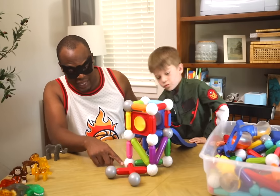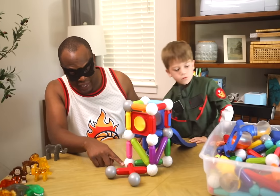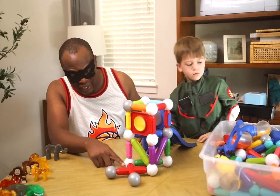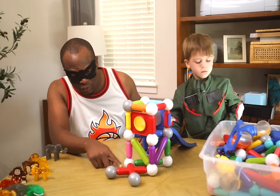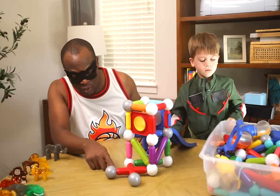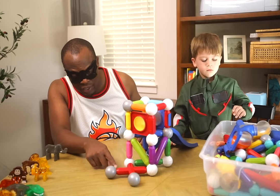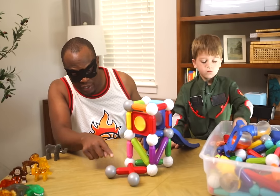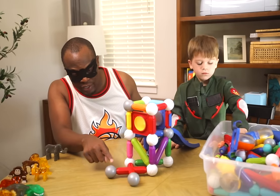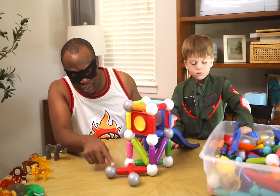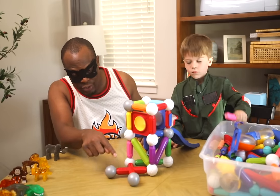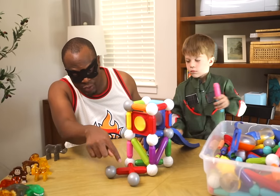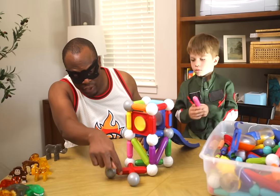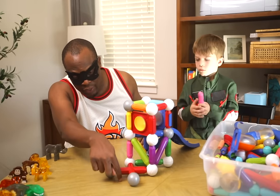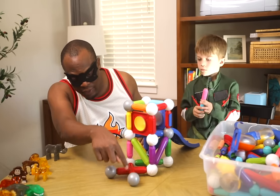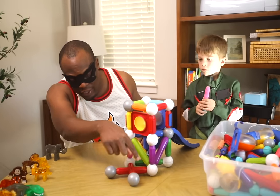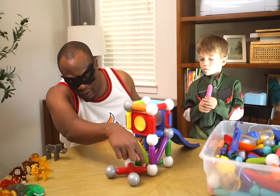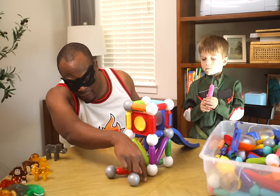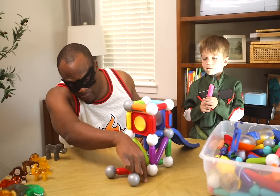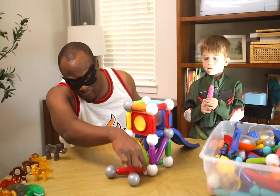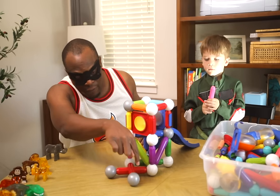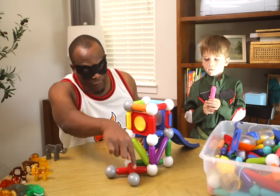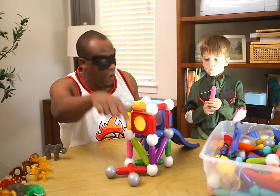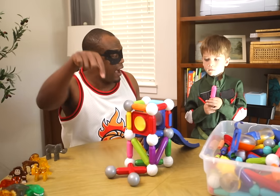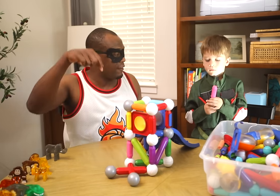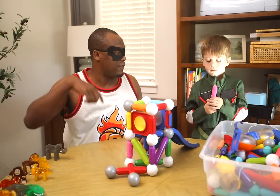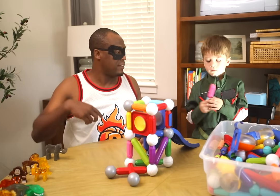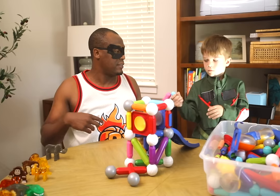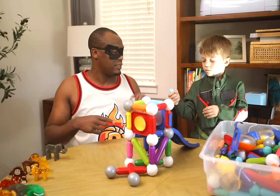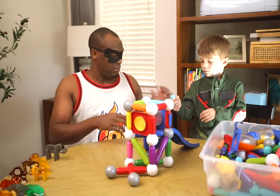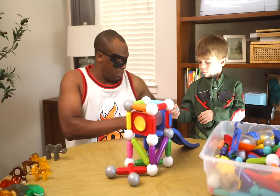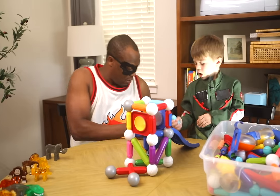I think I need one, two, three, four, five. Oh!